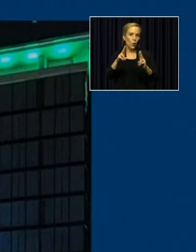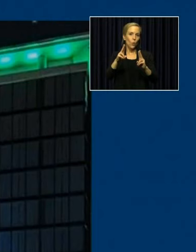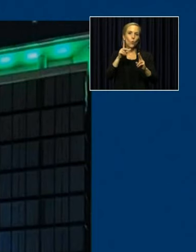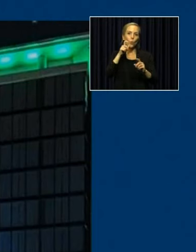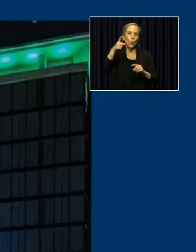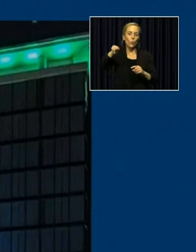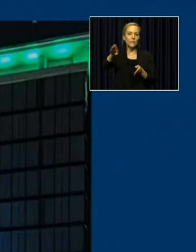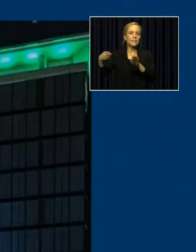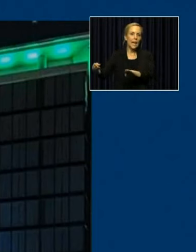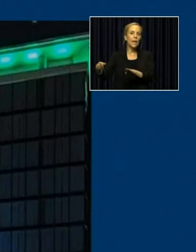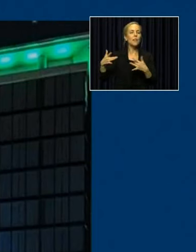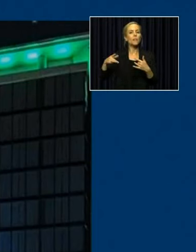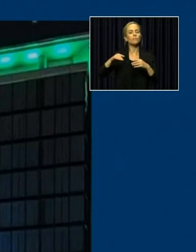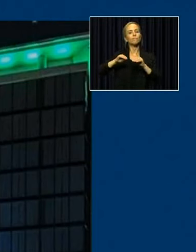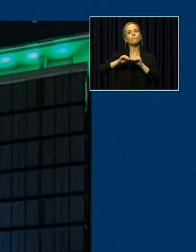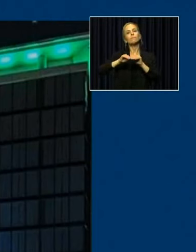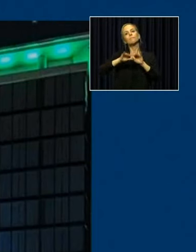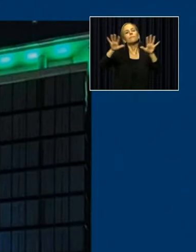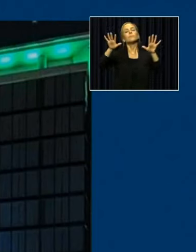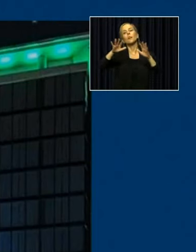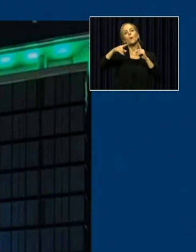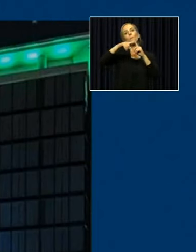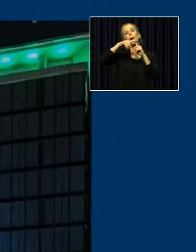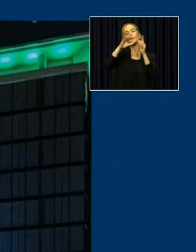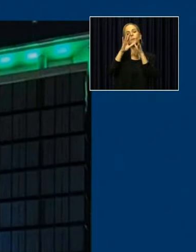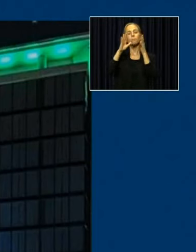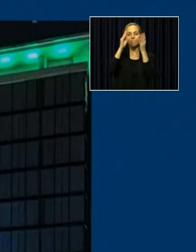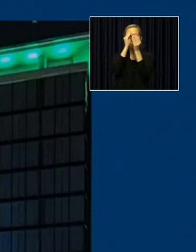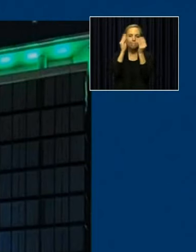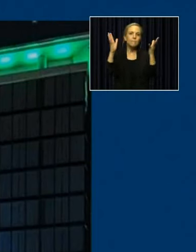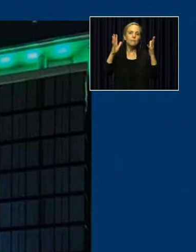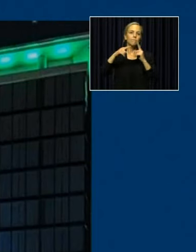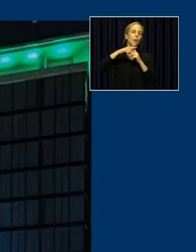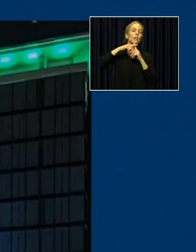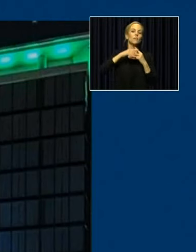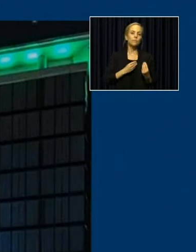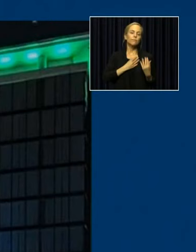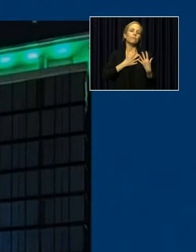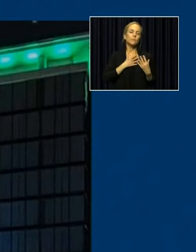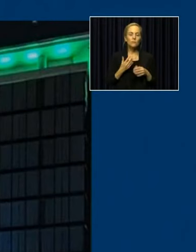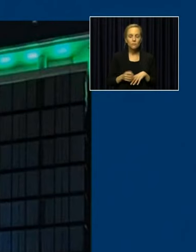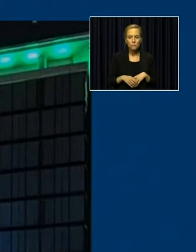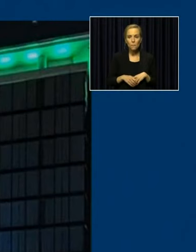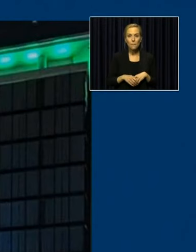FIND SOME WAY TO CONNECT, TO BE A PART, DO THEIR PART TO LIFT